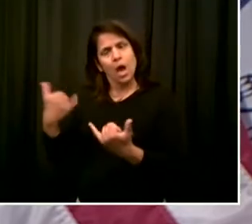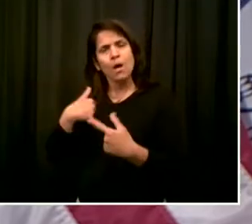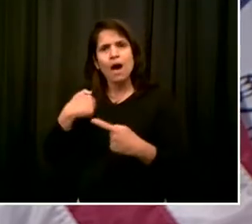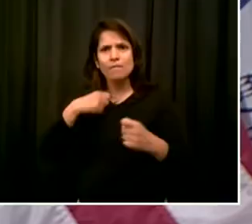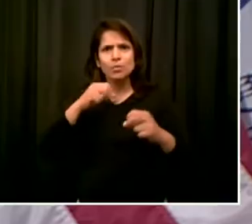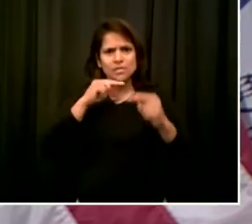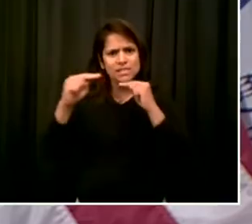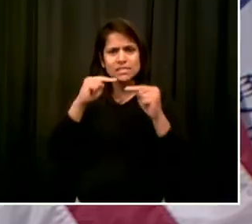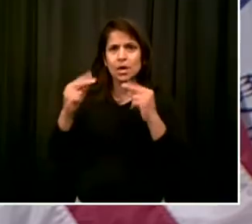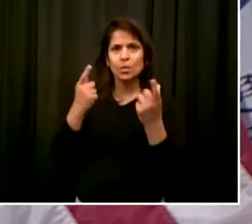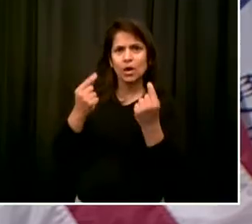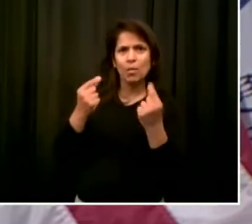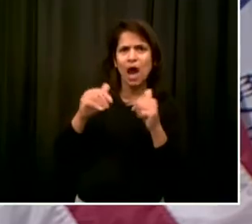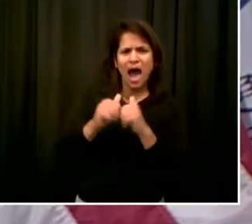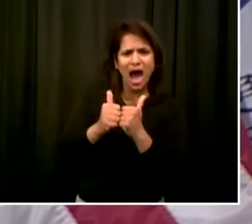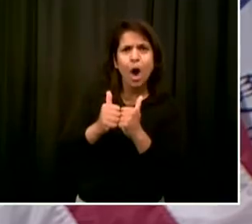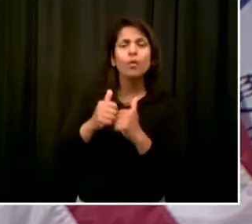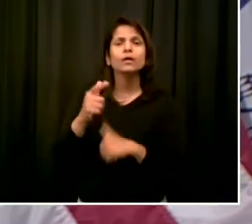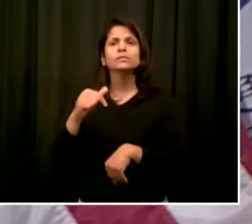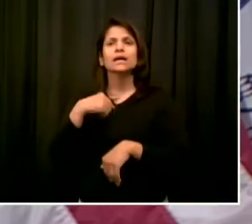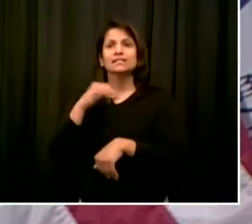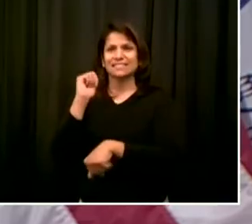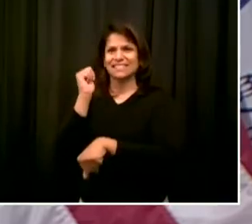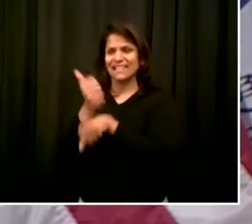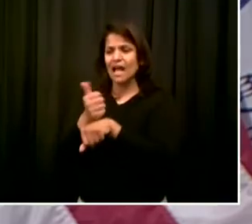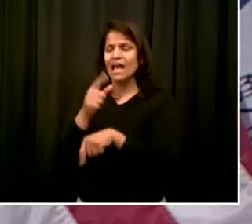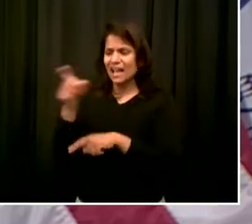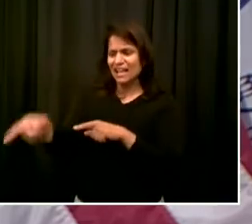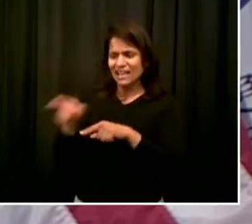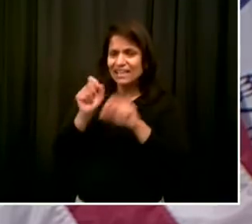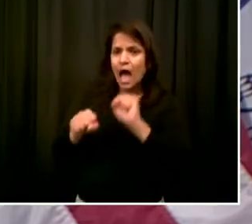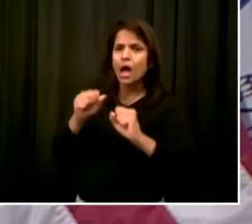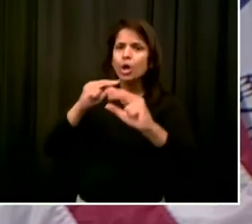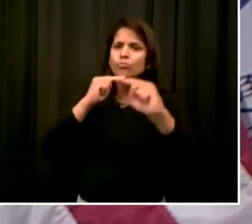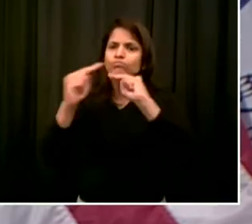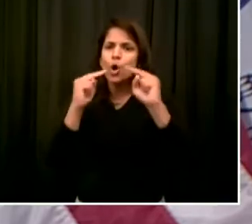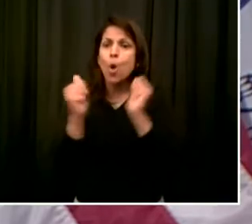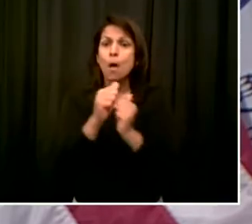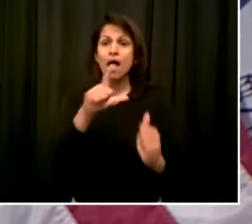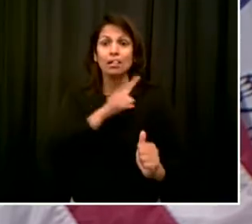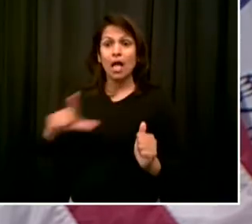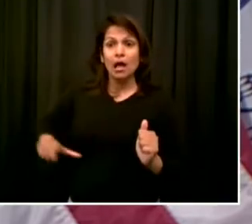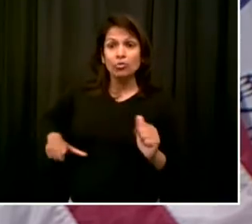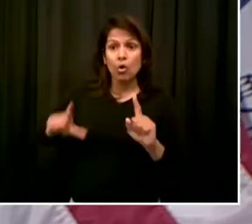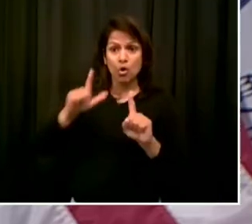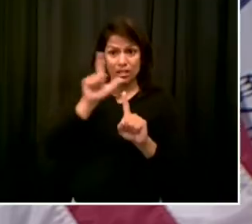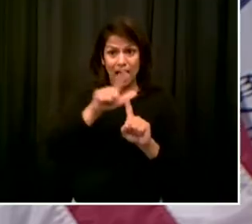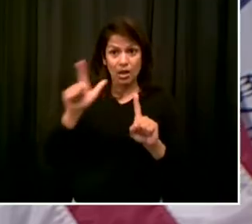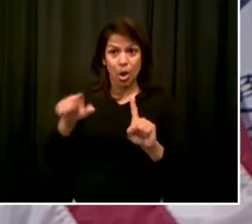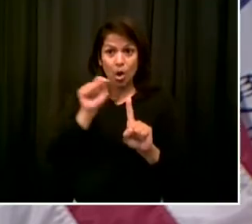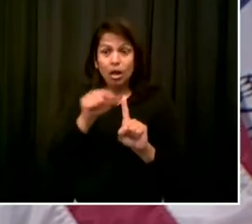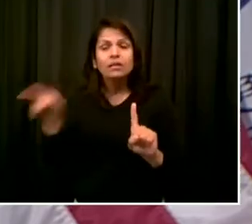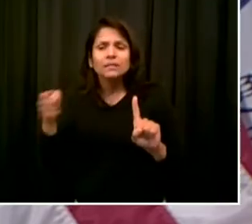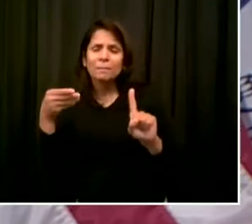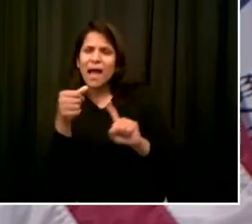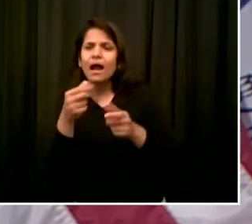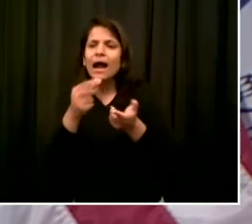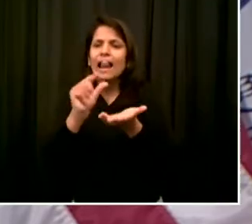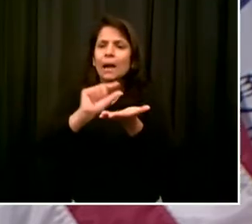TO GO CBAK TO THIS ISSUE. WE CANNOT PAY THE RENT, THEY SHOULD NOT BE EVICTED. THEY SHOULD BE GIVEN THE RIHTG